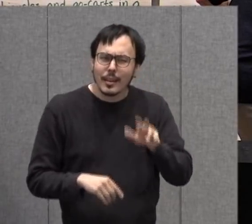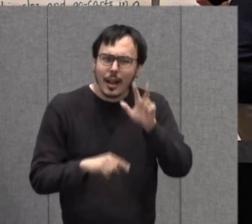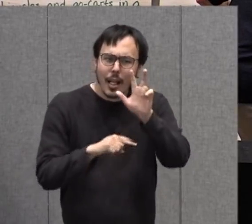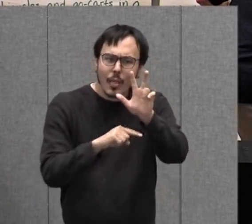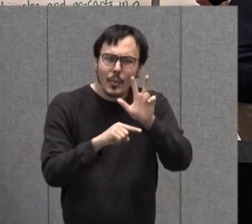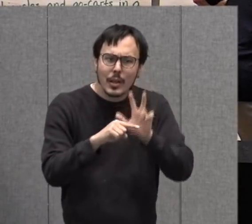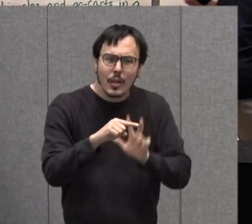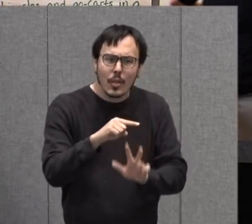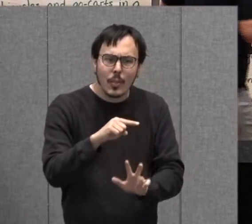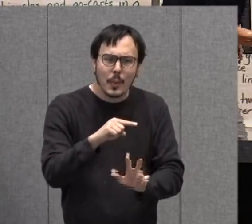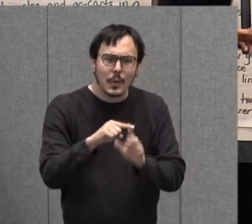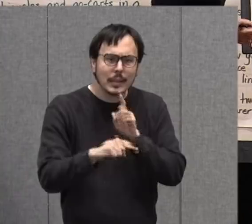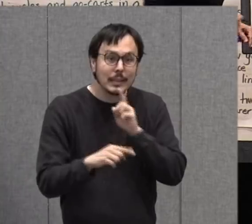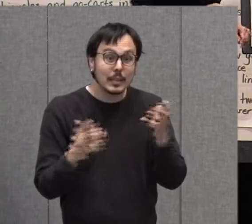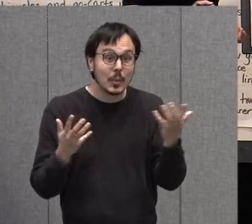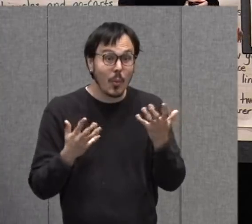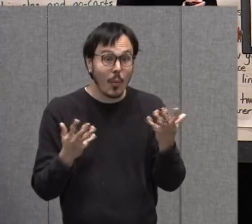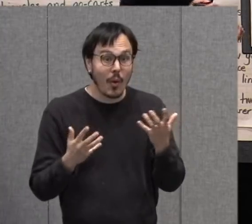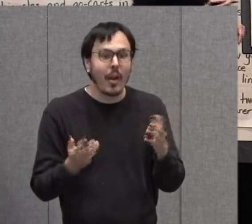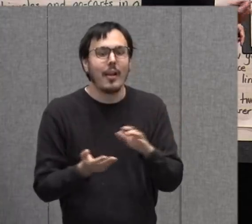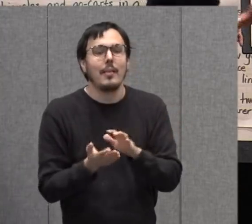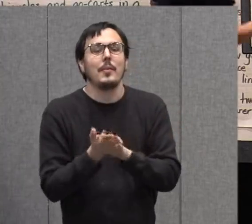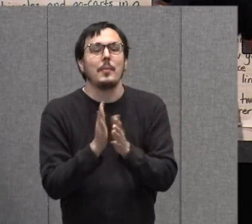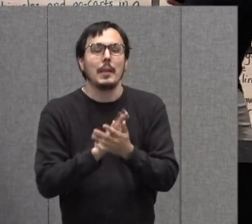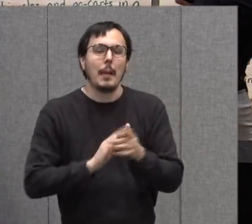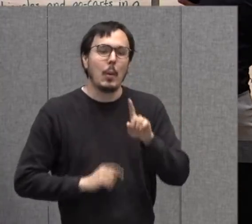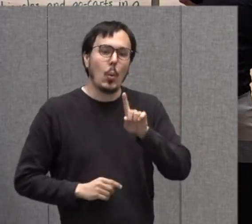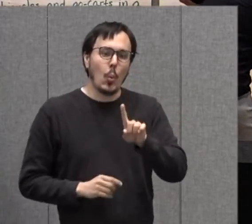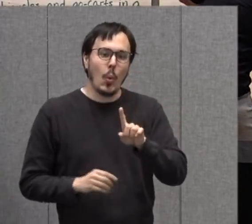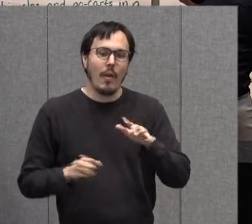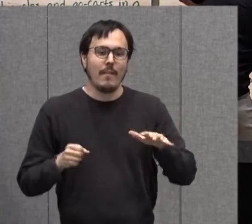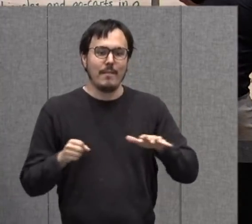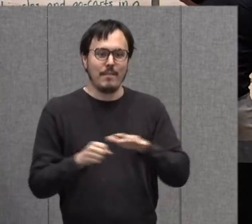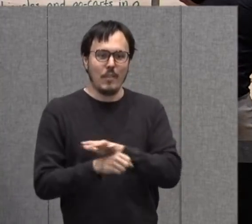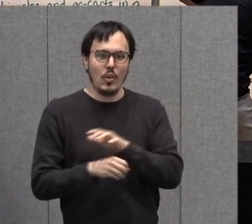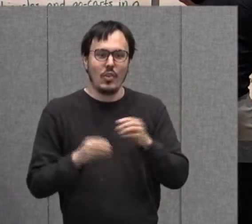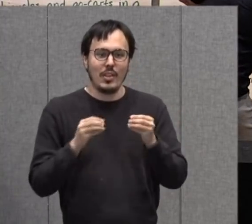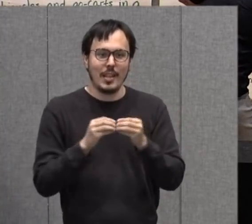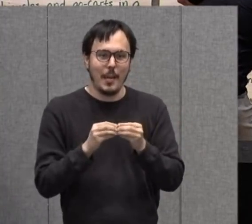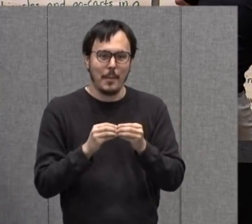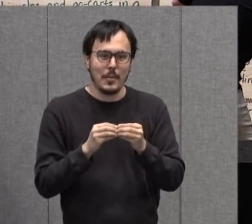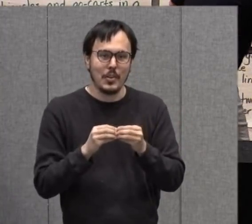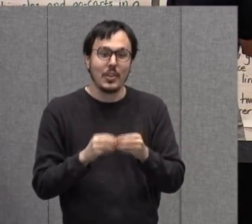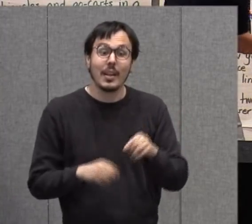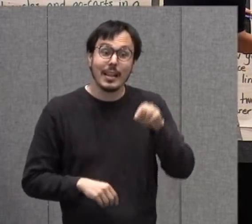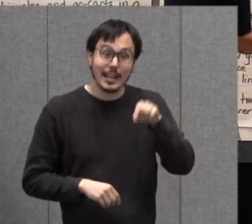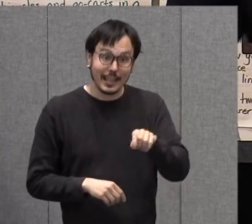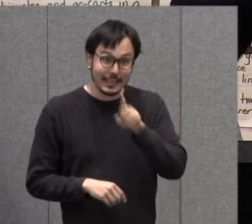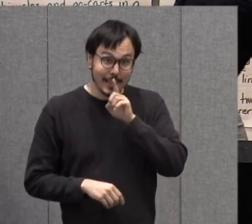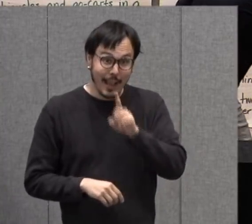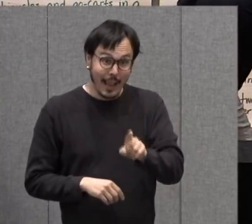It equals one whole. So, our problem here is actually then